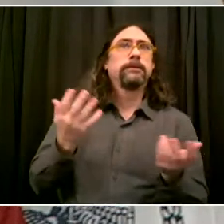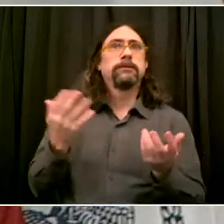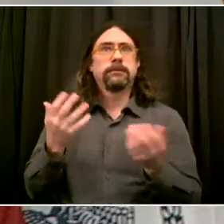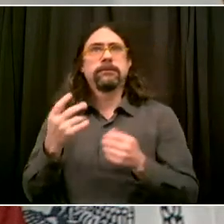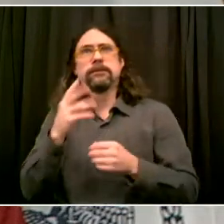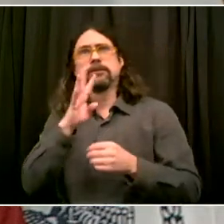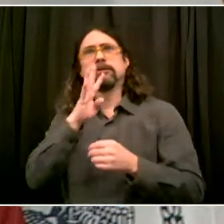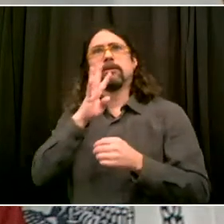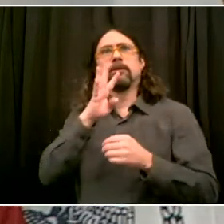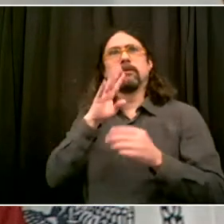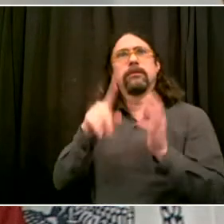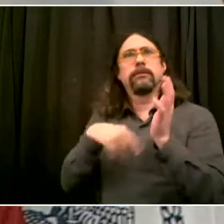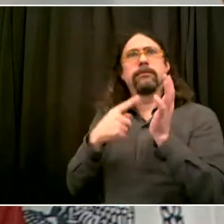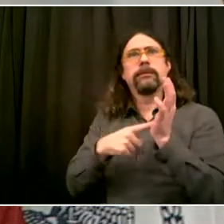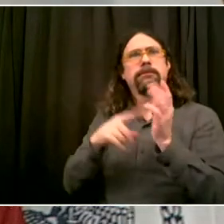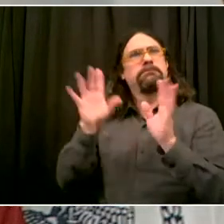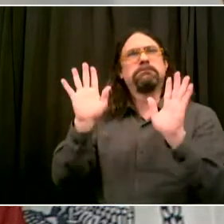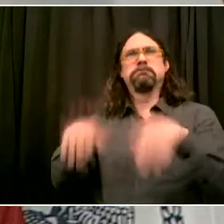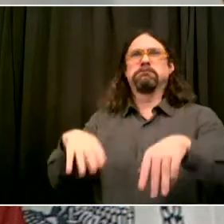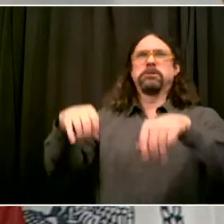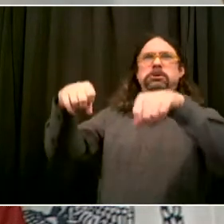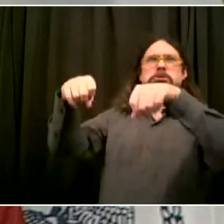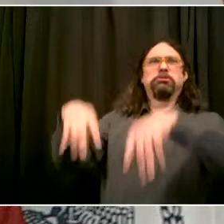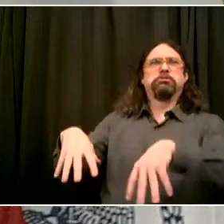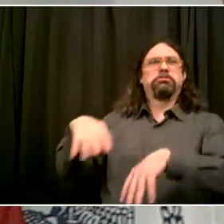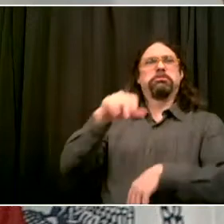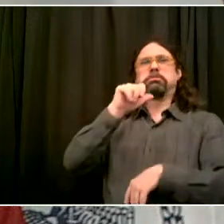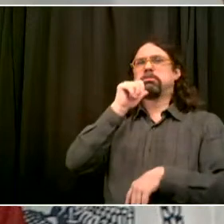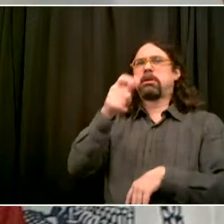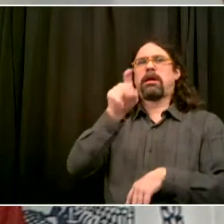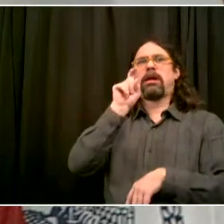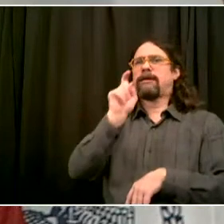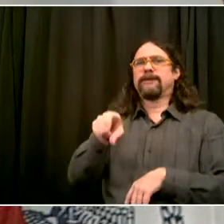PETITIONING REQUIREMENT IN